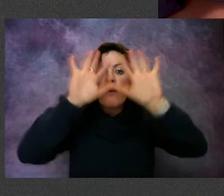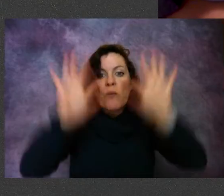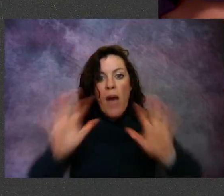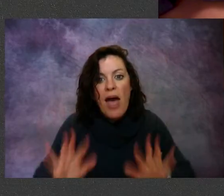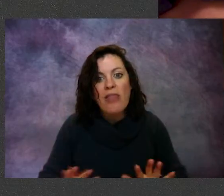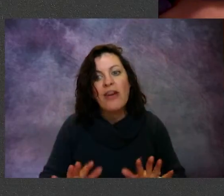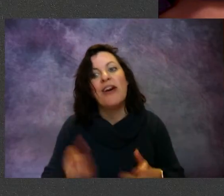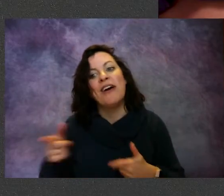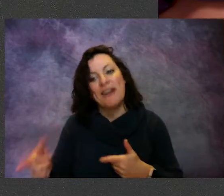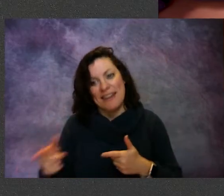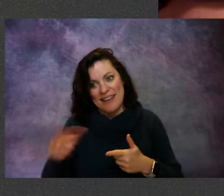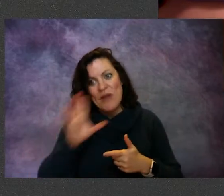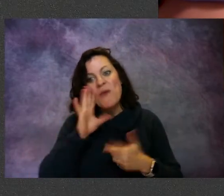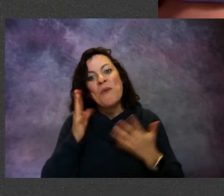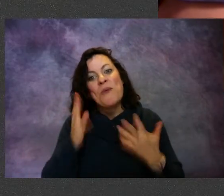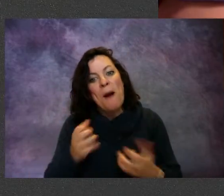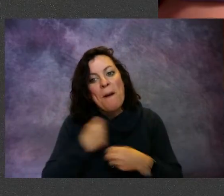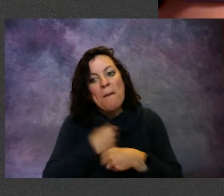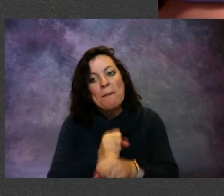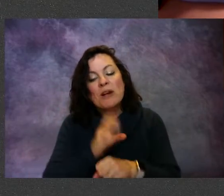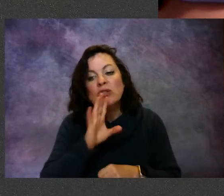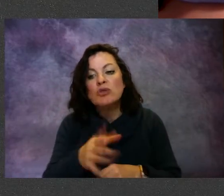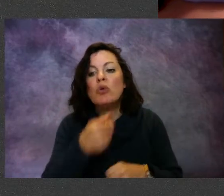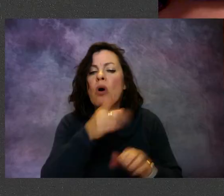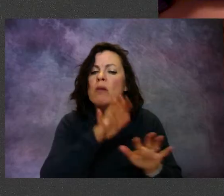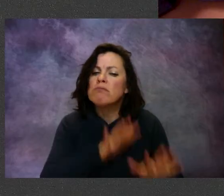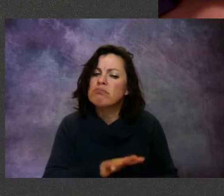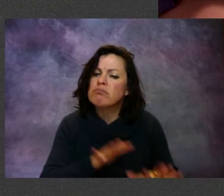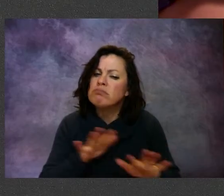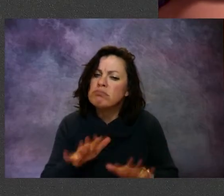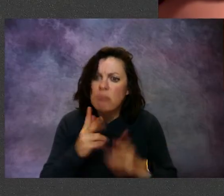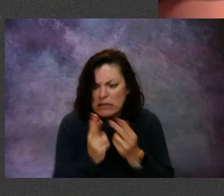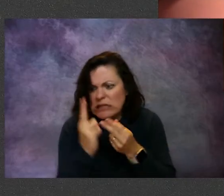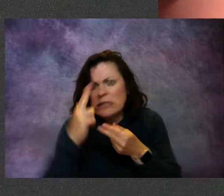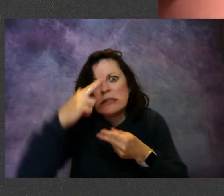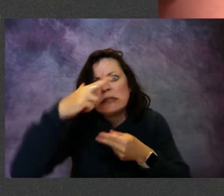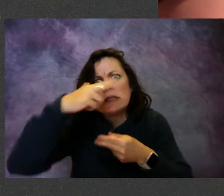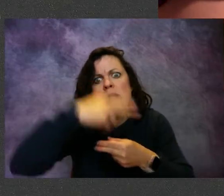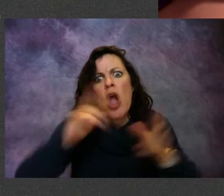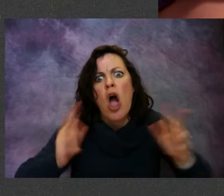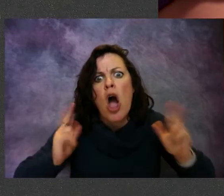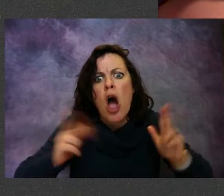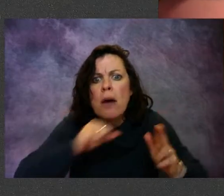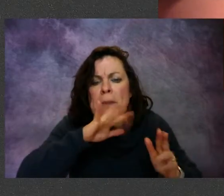you want to make sure that you are taking your time because we are going to use this